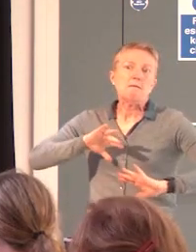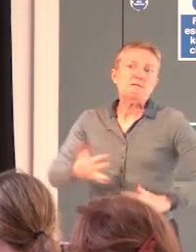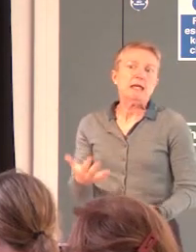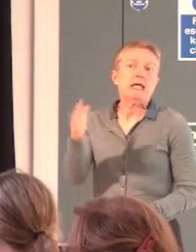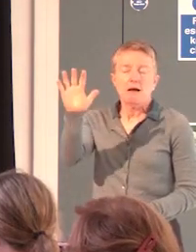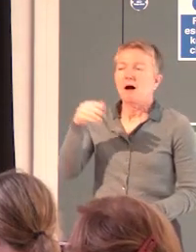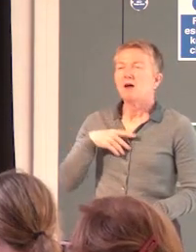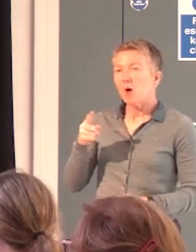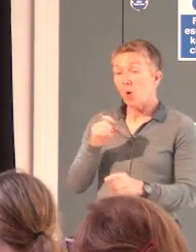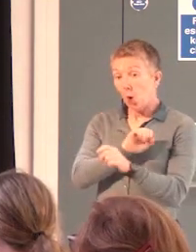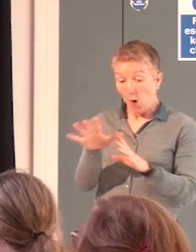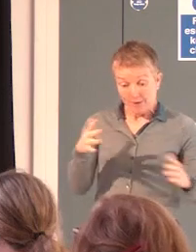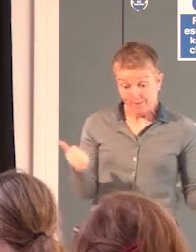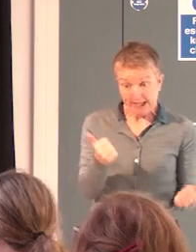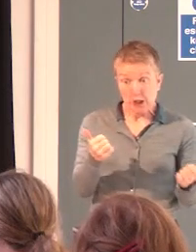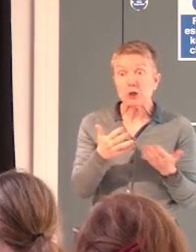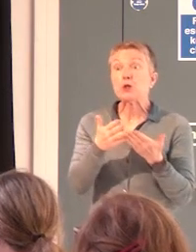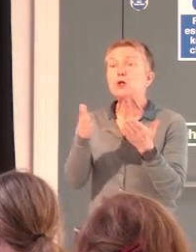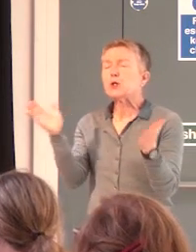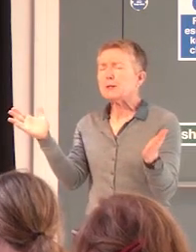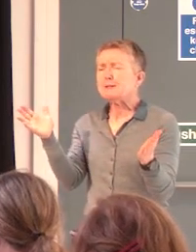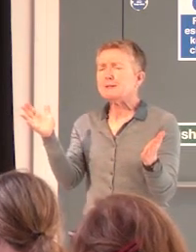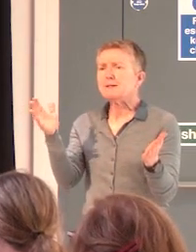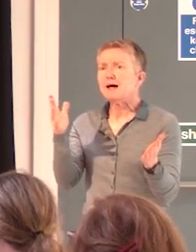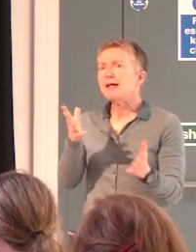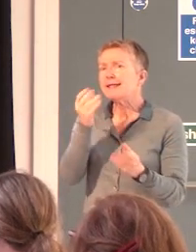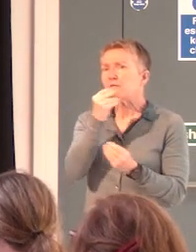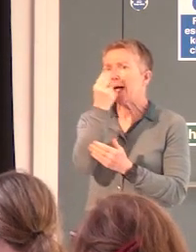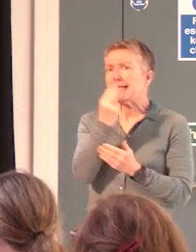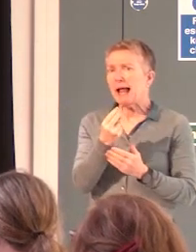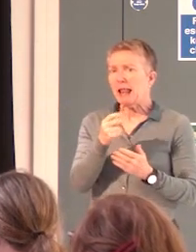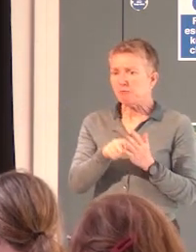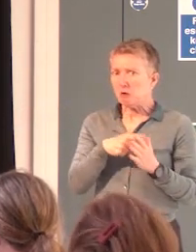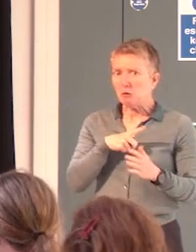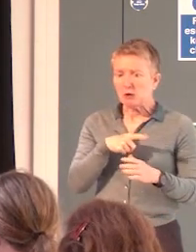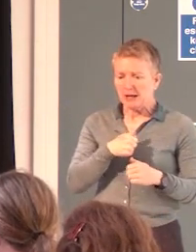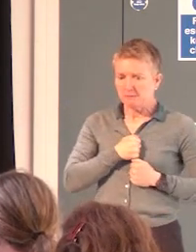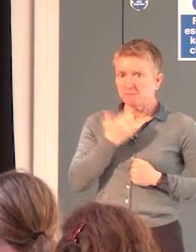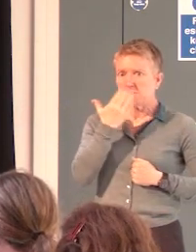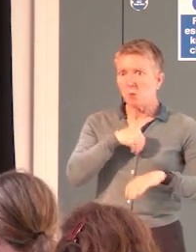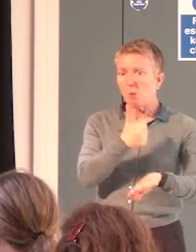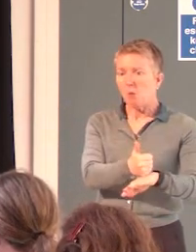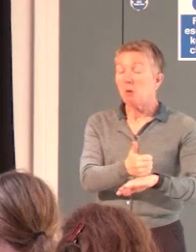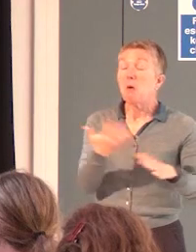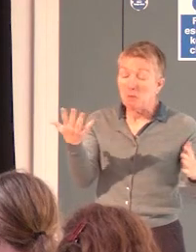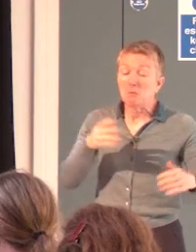and I became aware that the SENsory Atelier project was taking place within our school. So I organised a meeting, I've got some